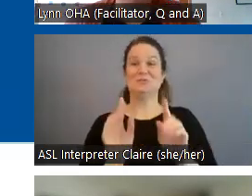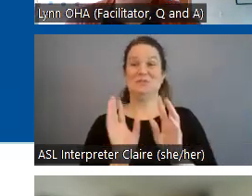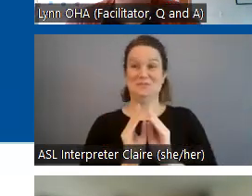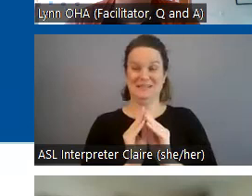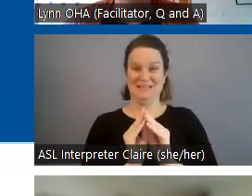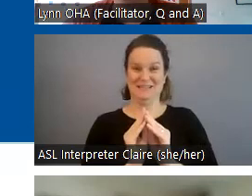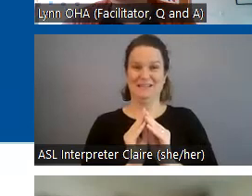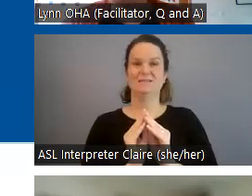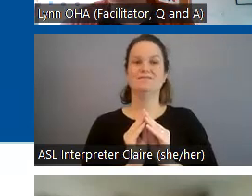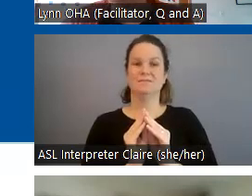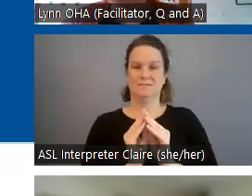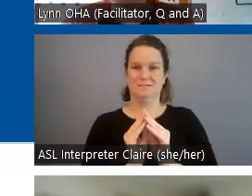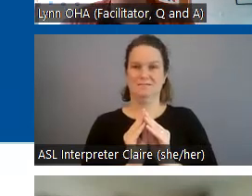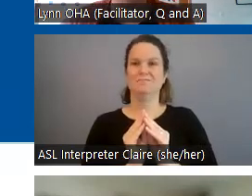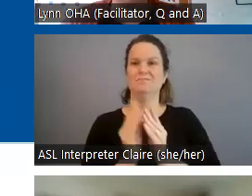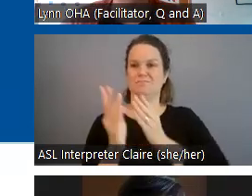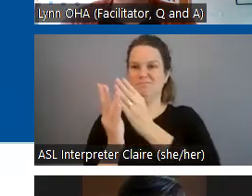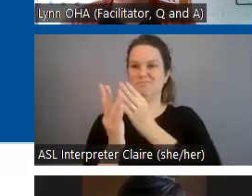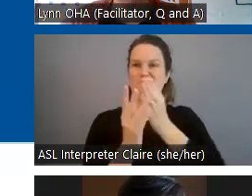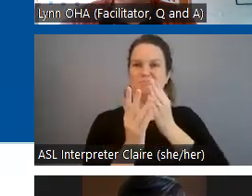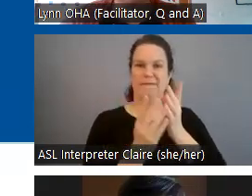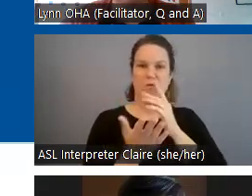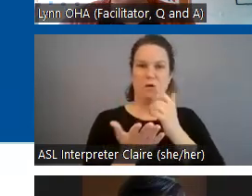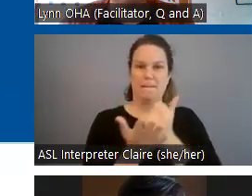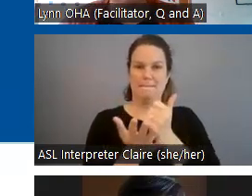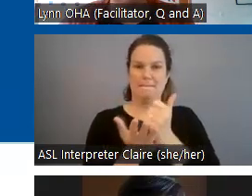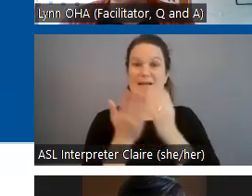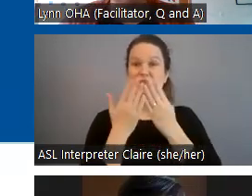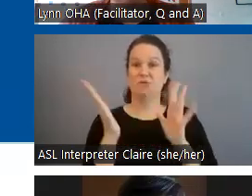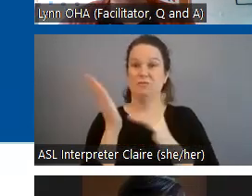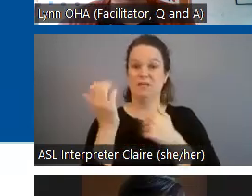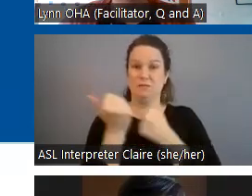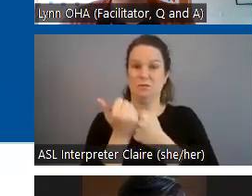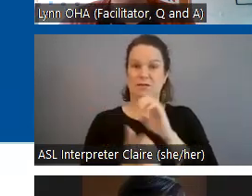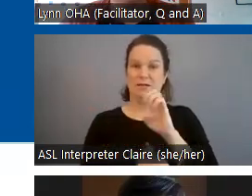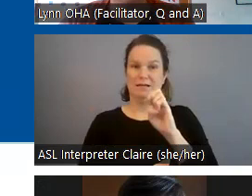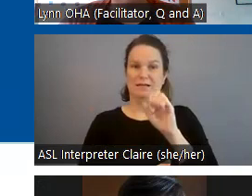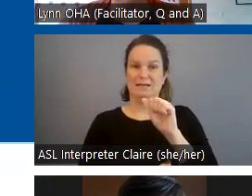message the following staff: for general